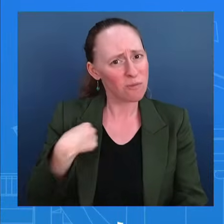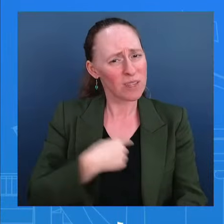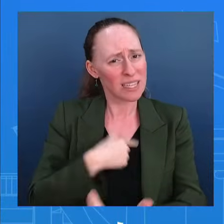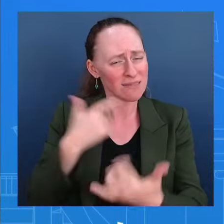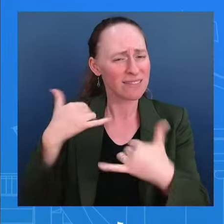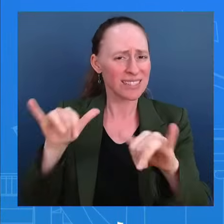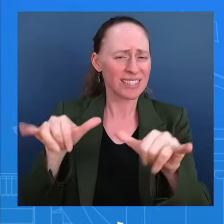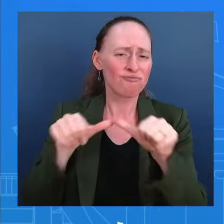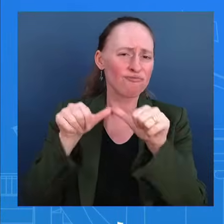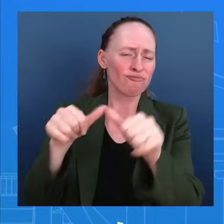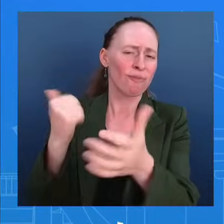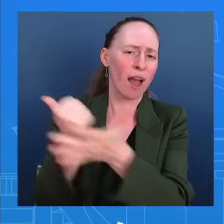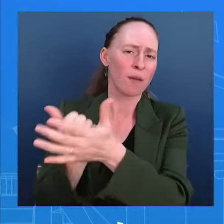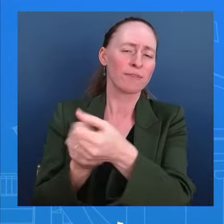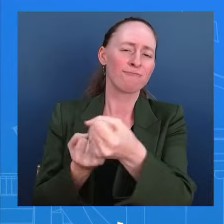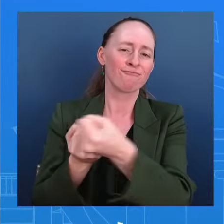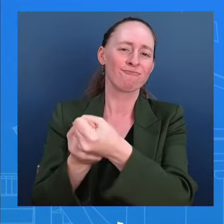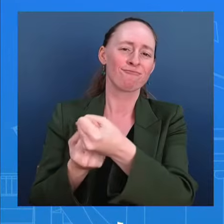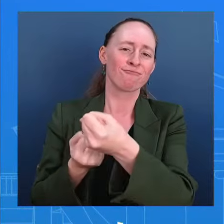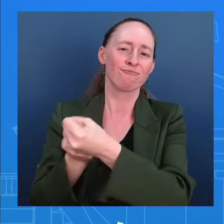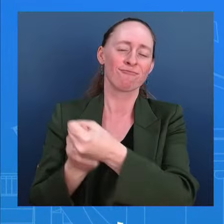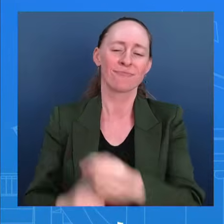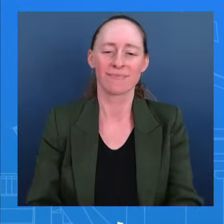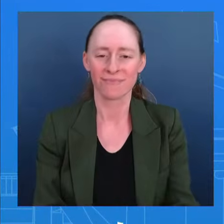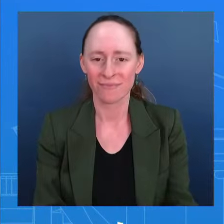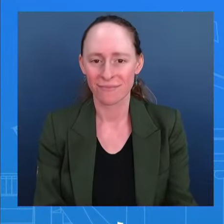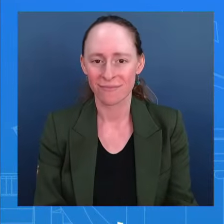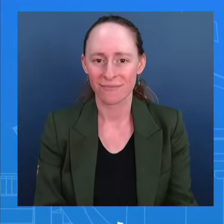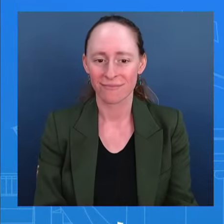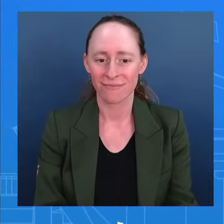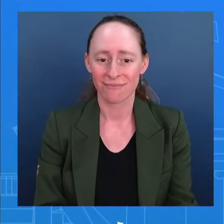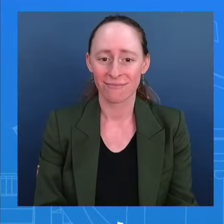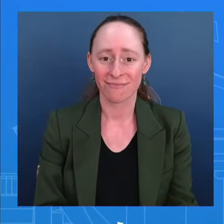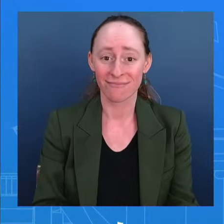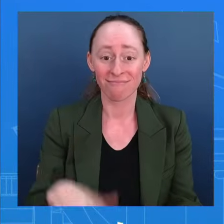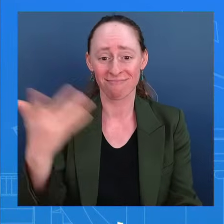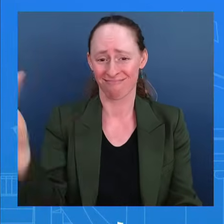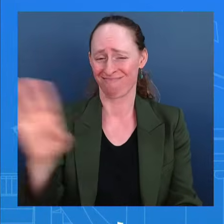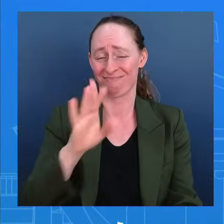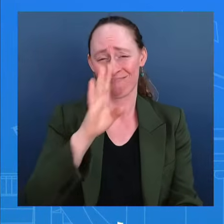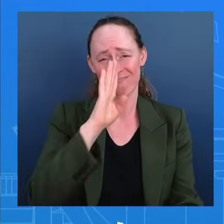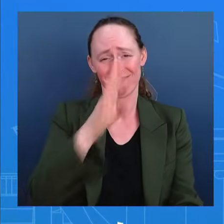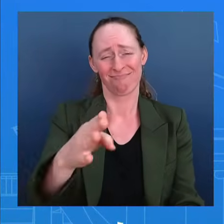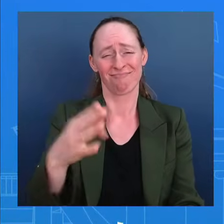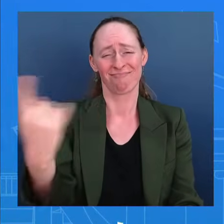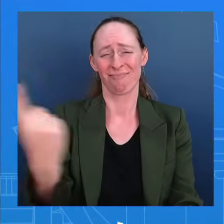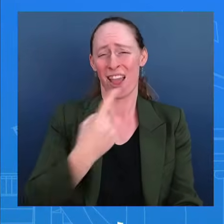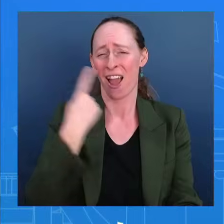a productive conversation, as they've had for many times. This is -- when you think about the president and the -- and the prime minister,